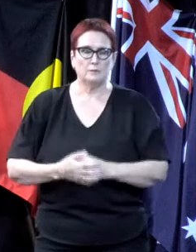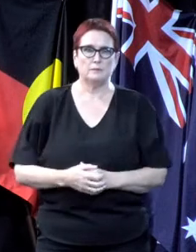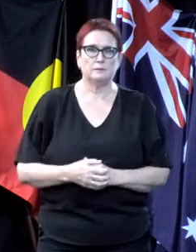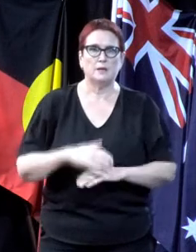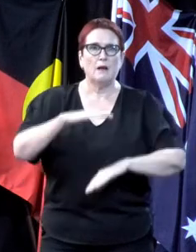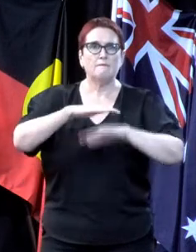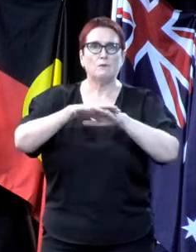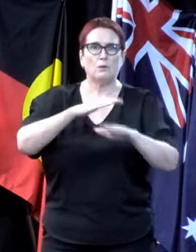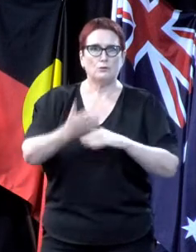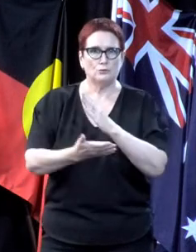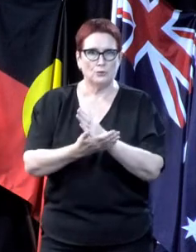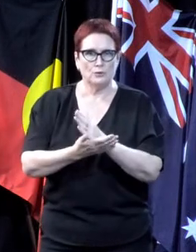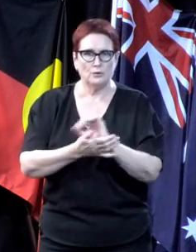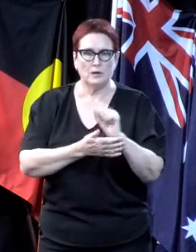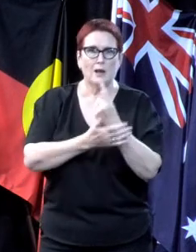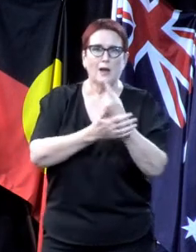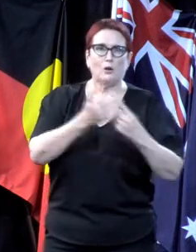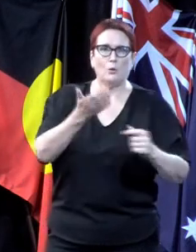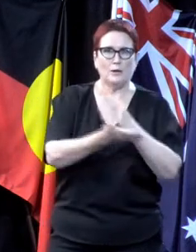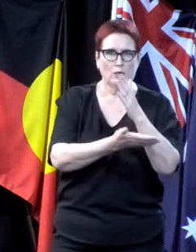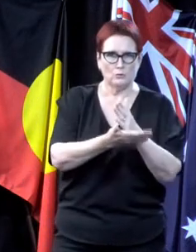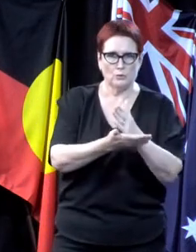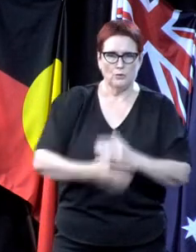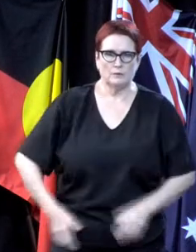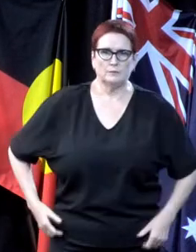And nothing but the truth. MR DALE: And nothing but the truth. Thank you very much. Please sit down.